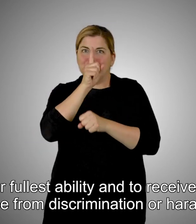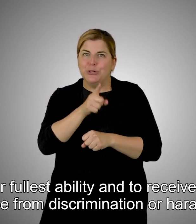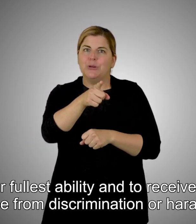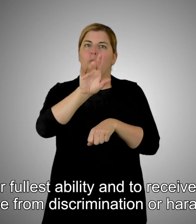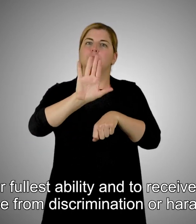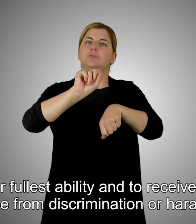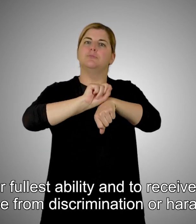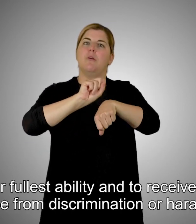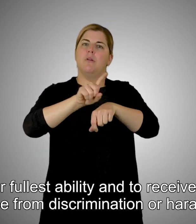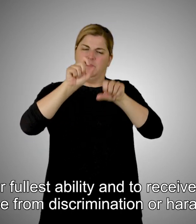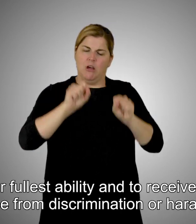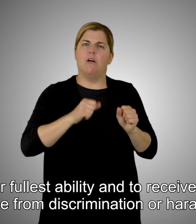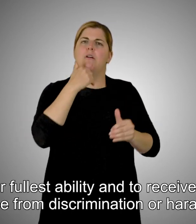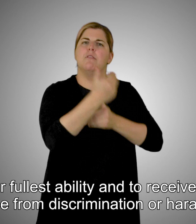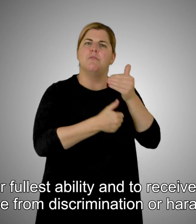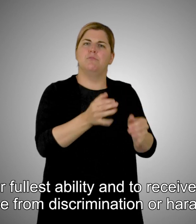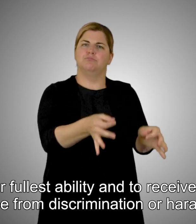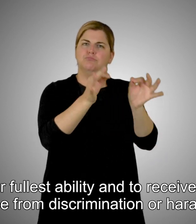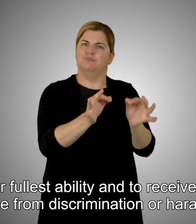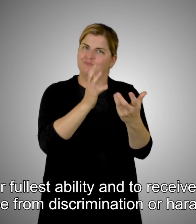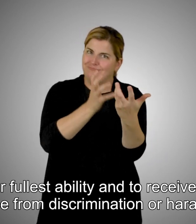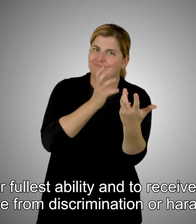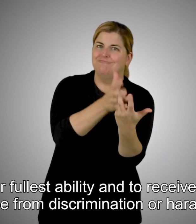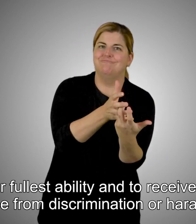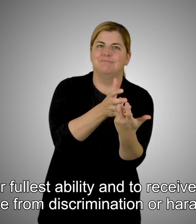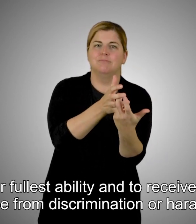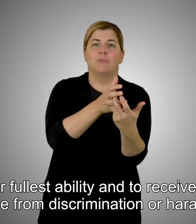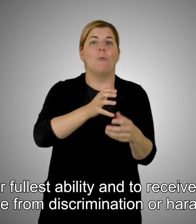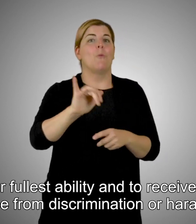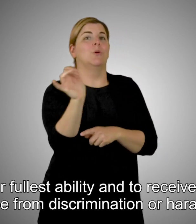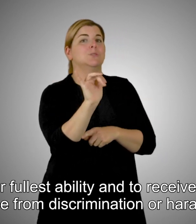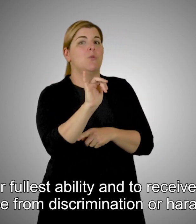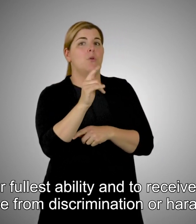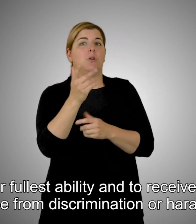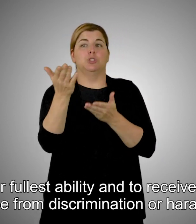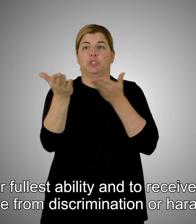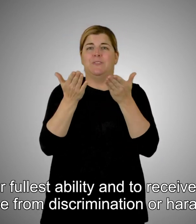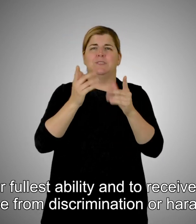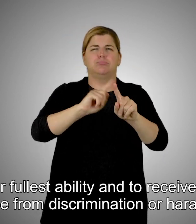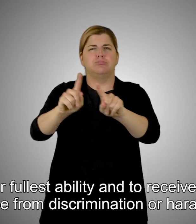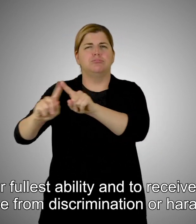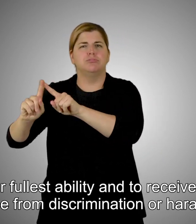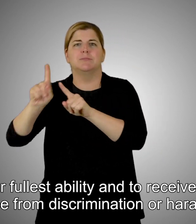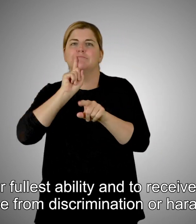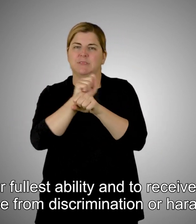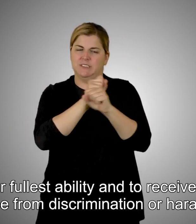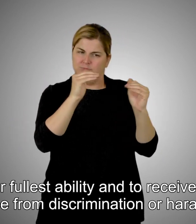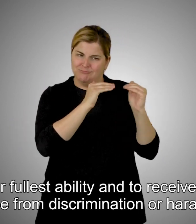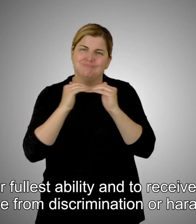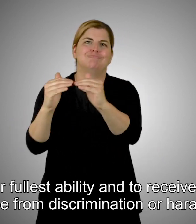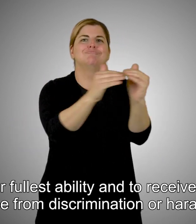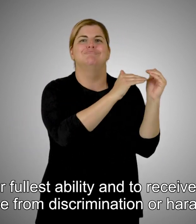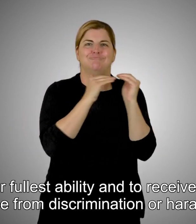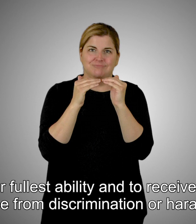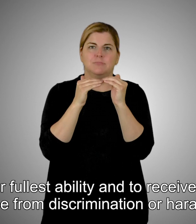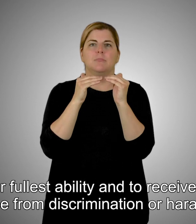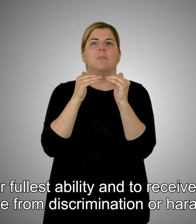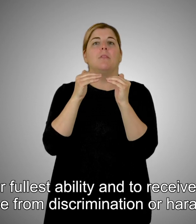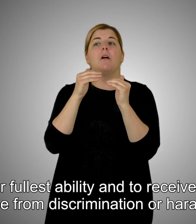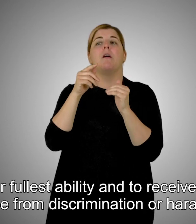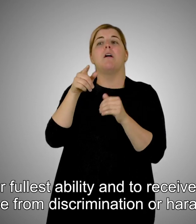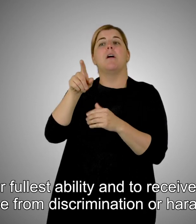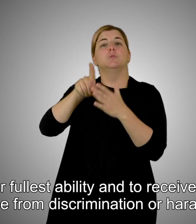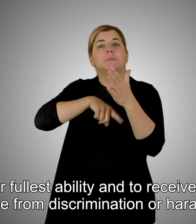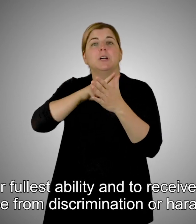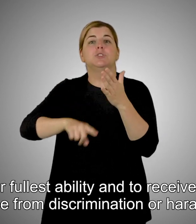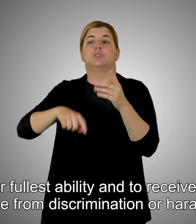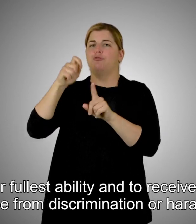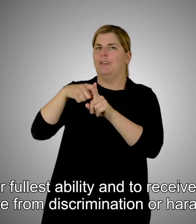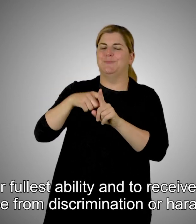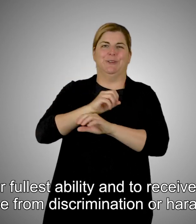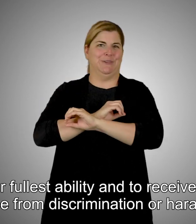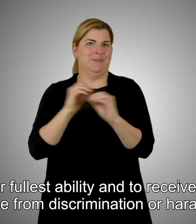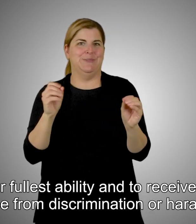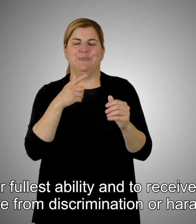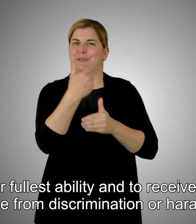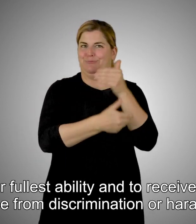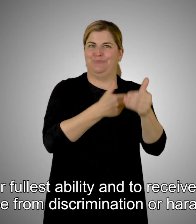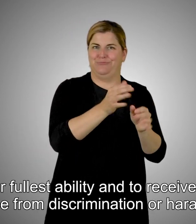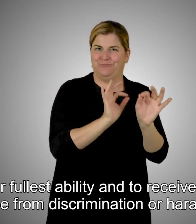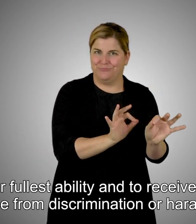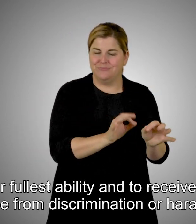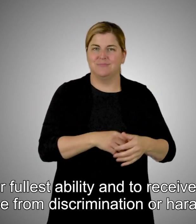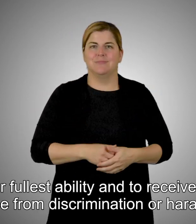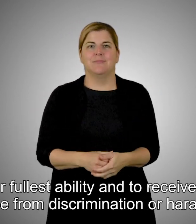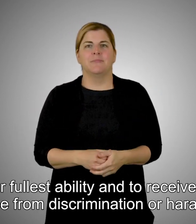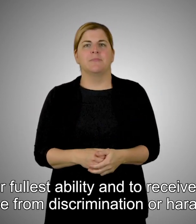to your fullest ability and to receive fair service free from discrimination or harassment.